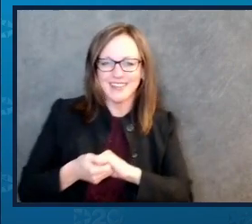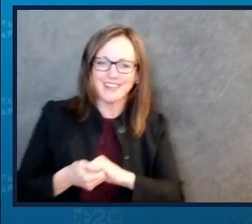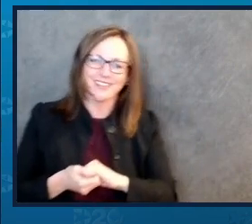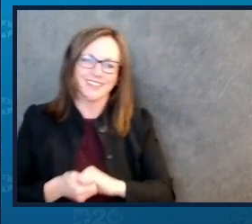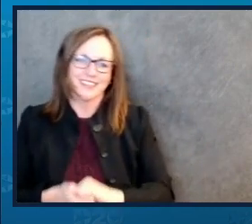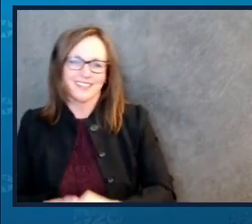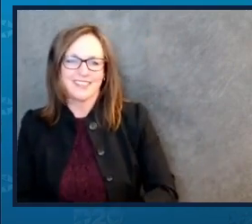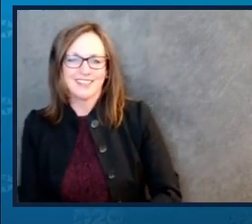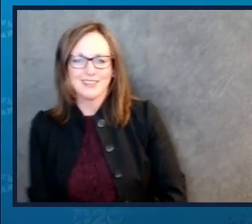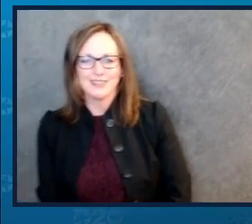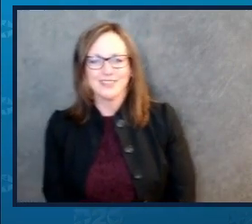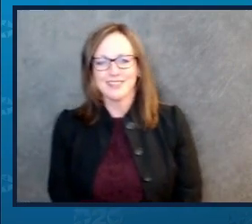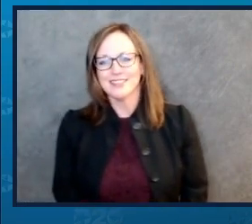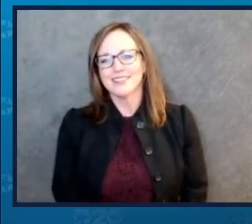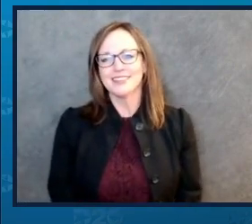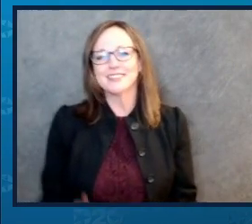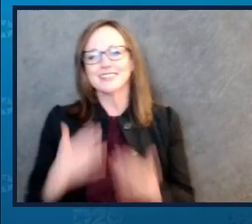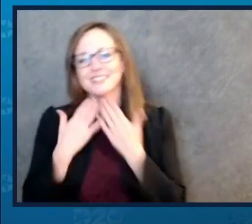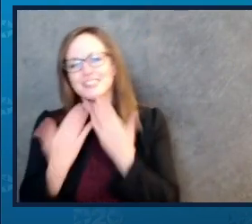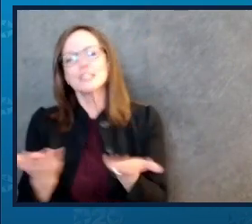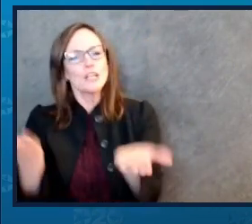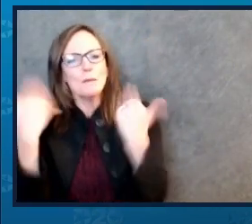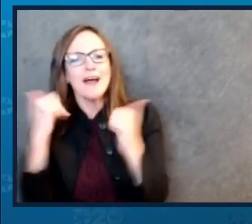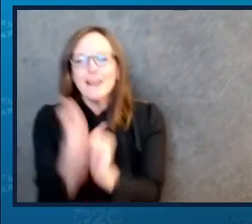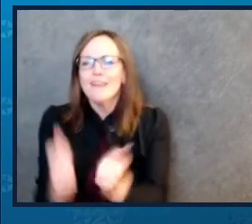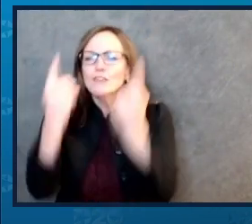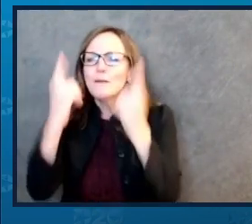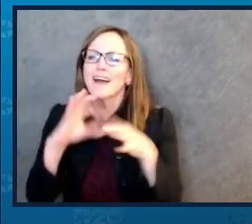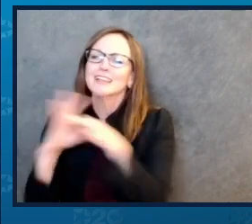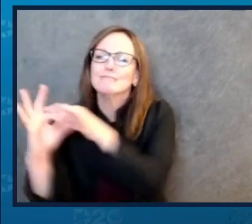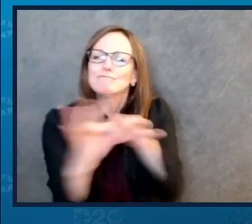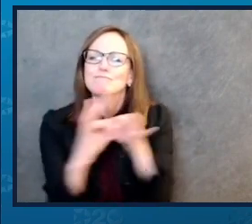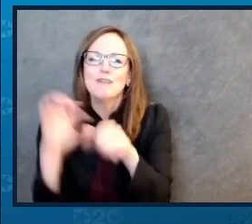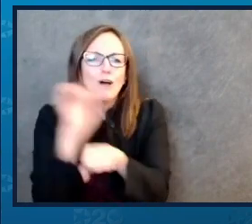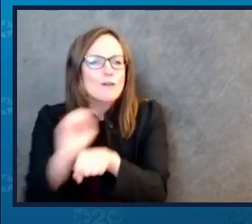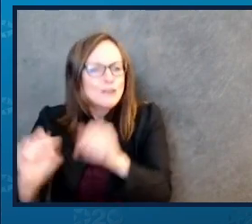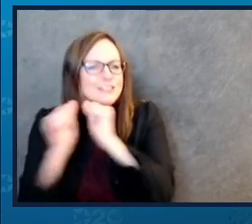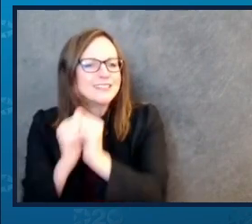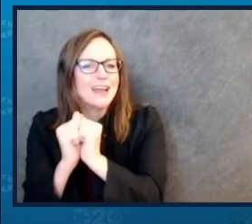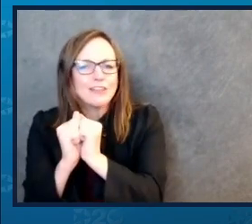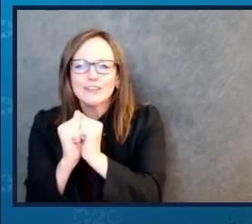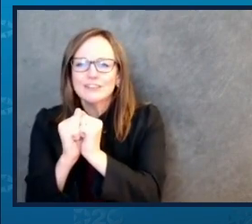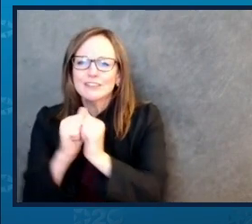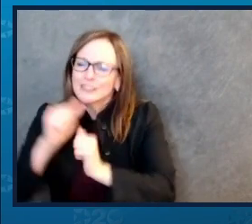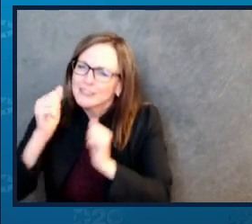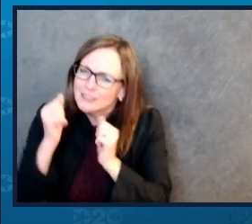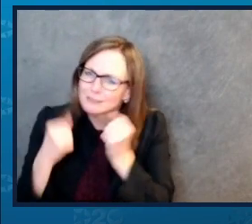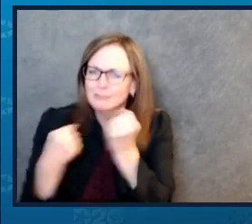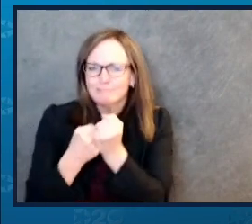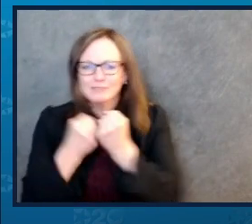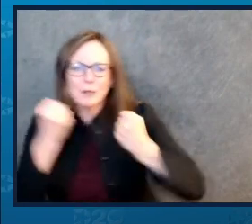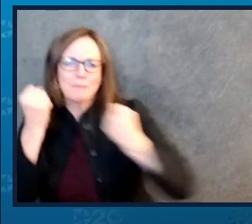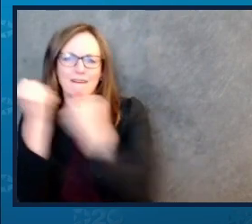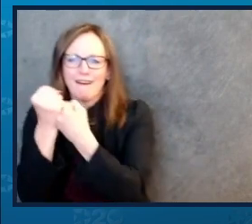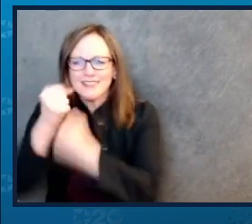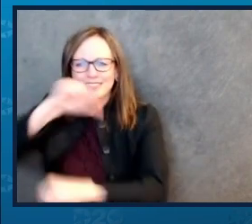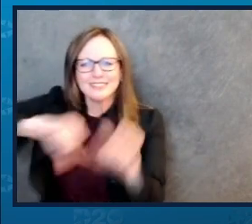DON'T FORGET TO THROAT NOVEMBER. TOGETHER WE CAN MAKE A CHANGE.